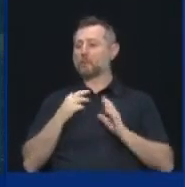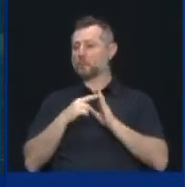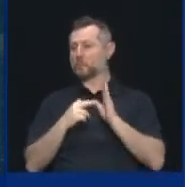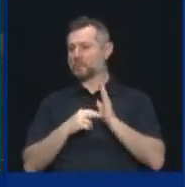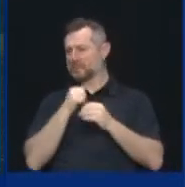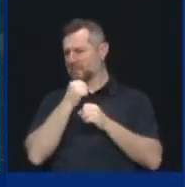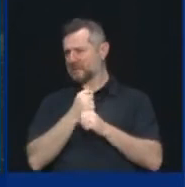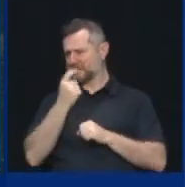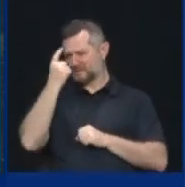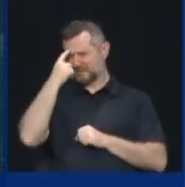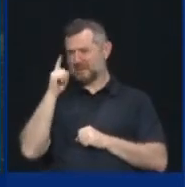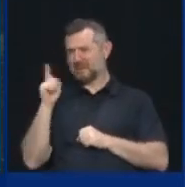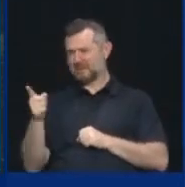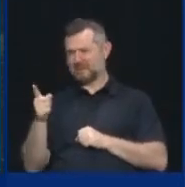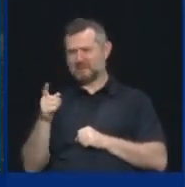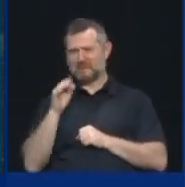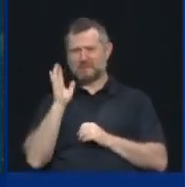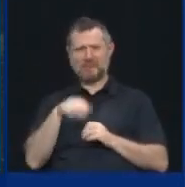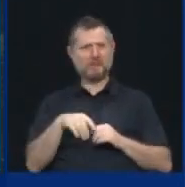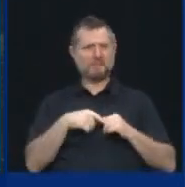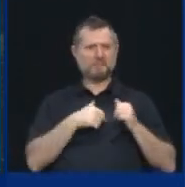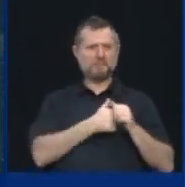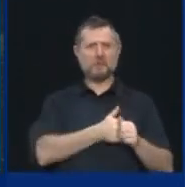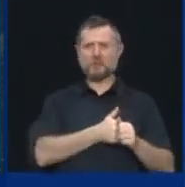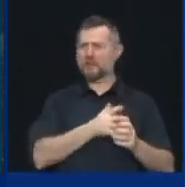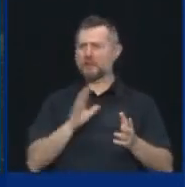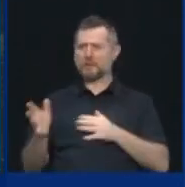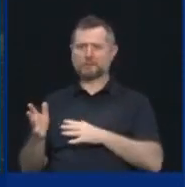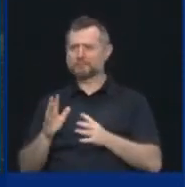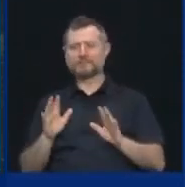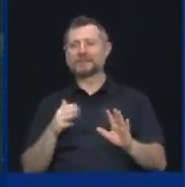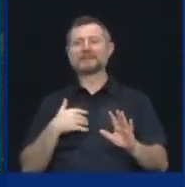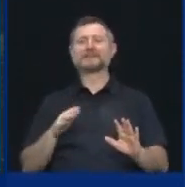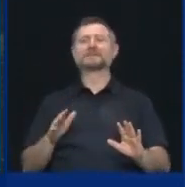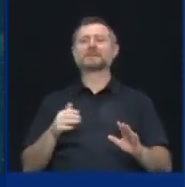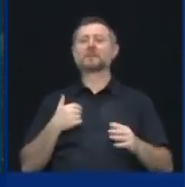THAT IS IMPORTANT BECAUSE THE PEOPLE DO NOT THINK THE RULES